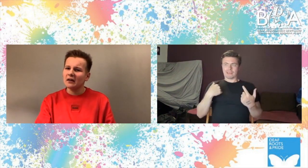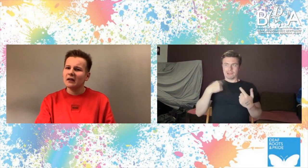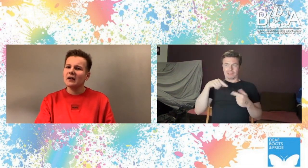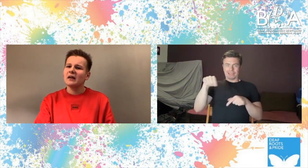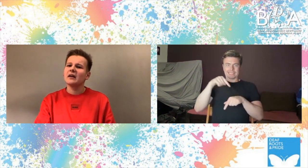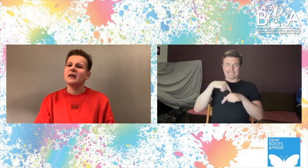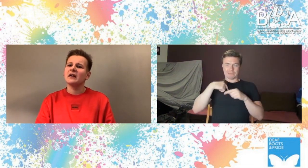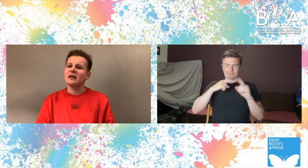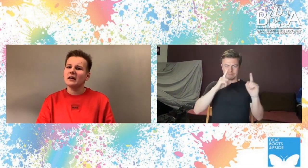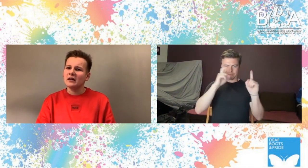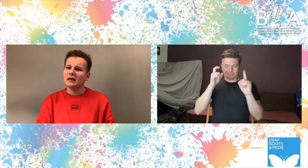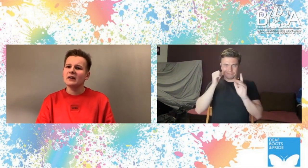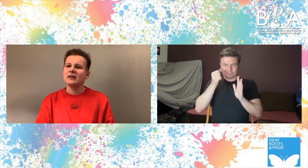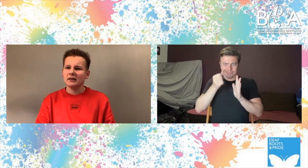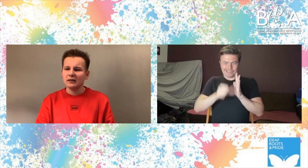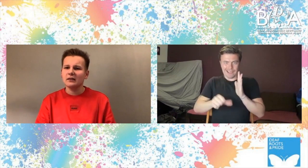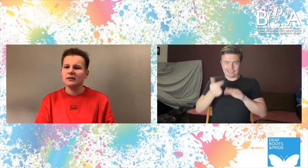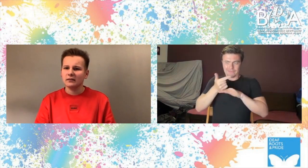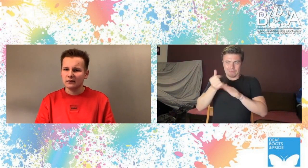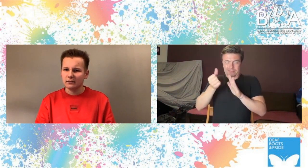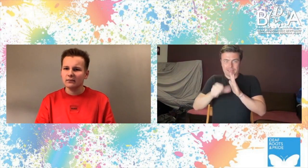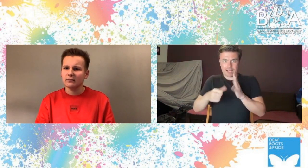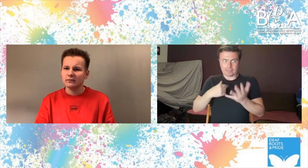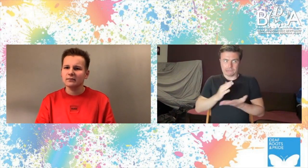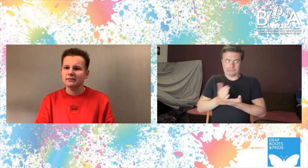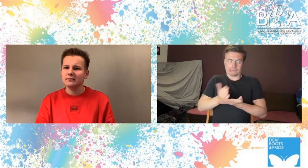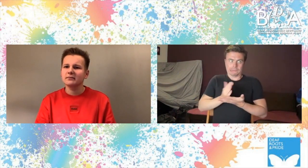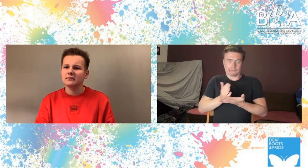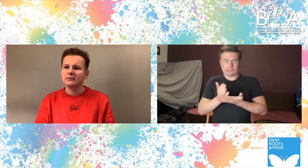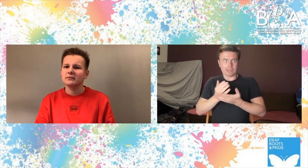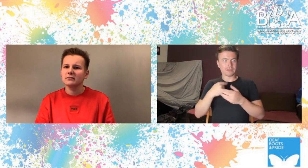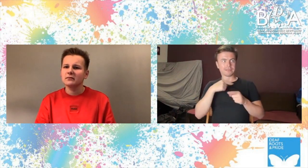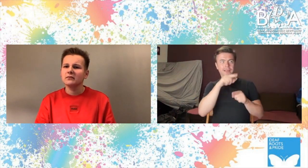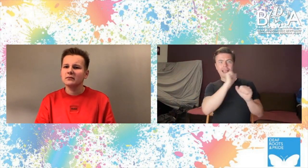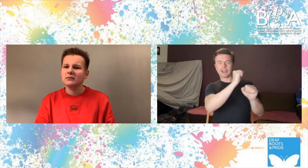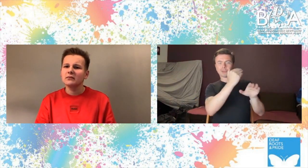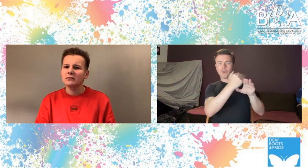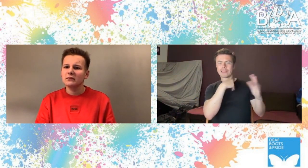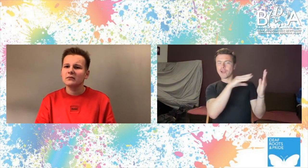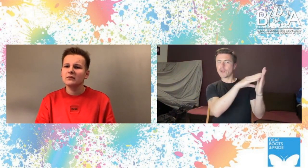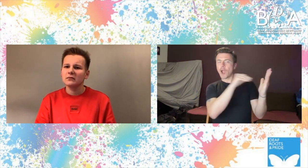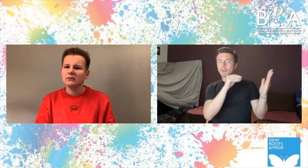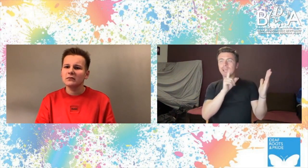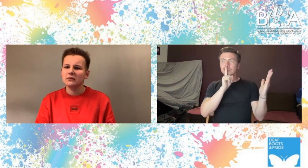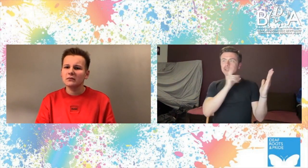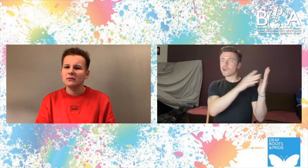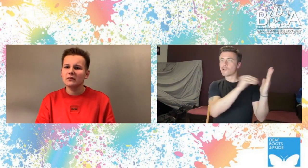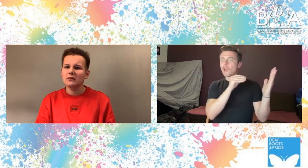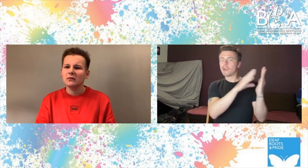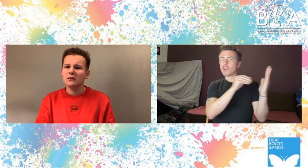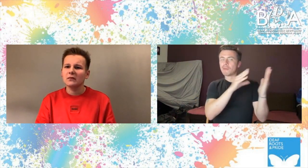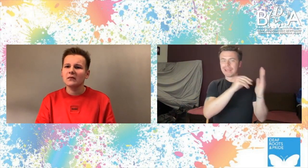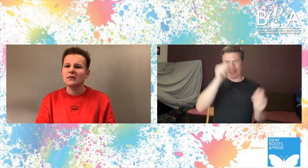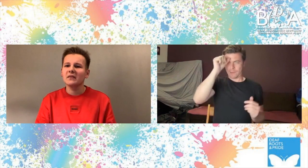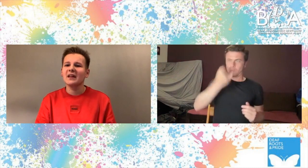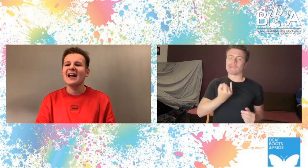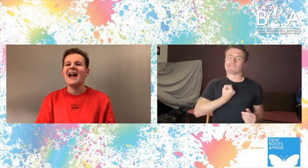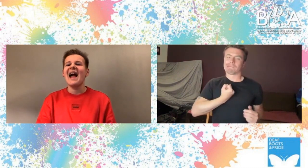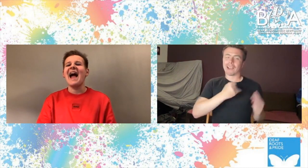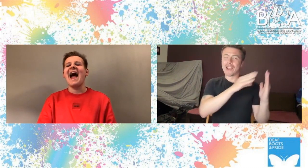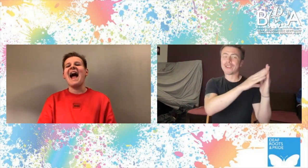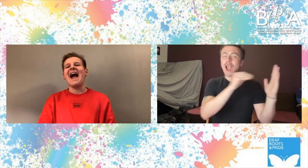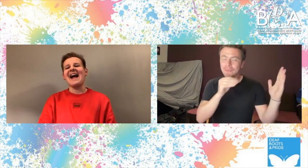making photographs and films, I was really copying him. I know you